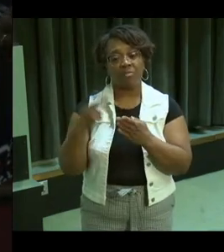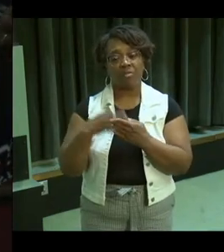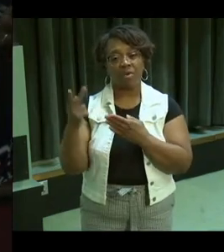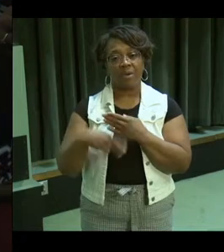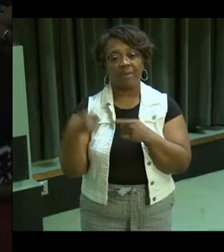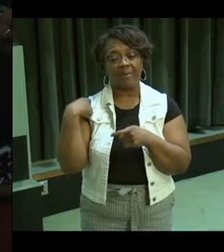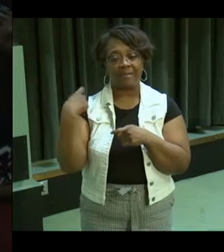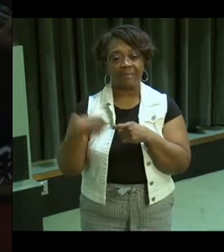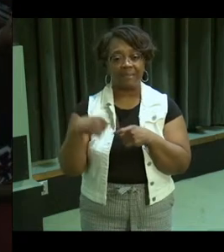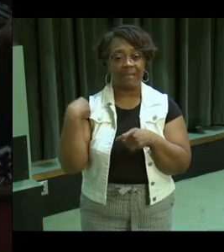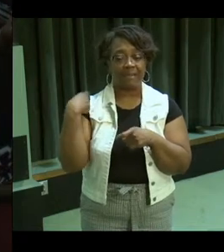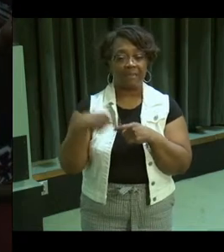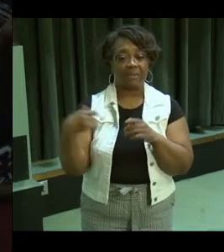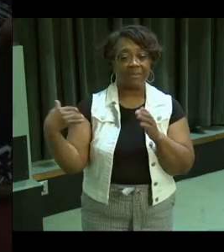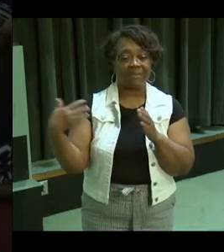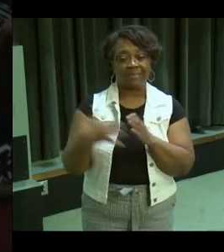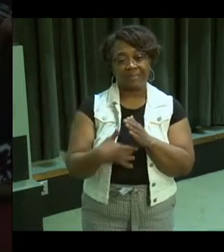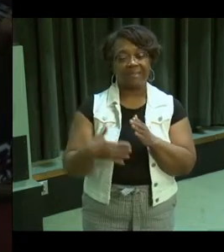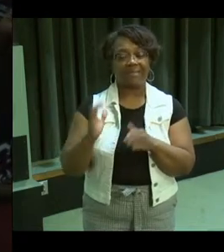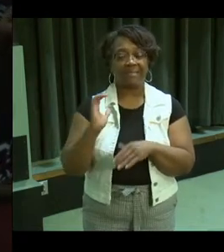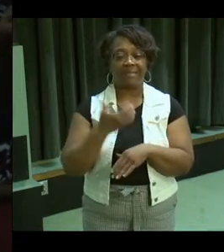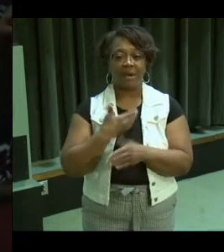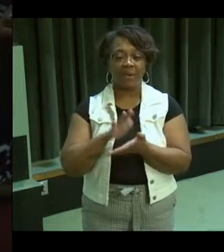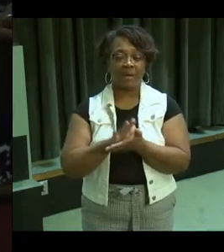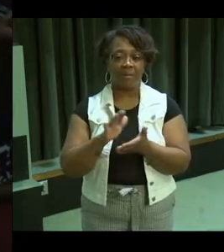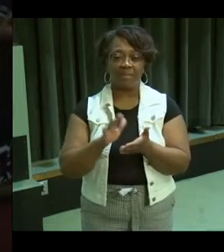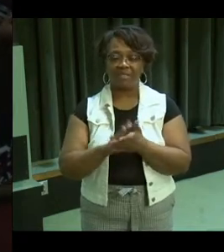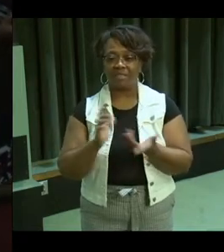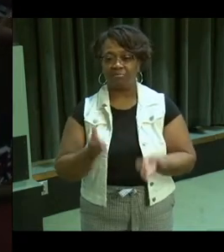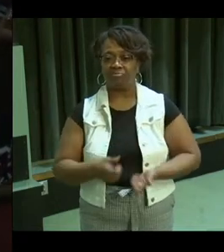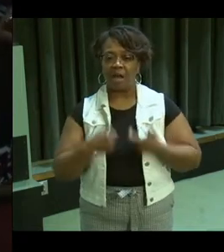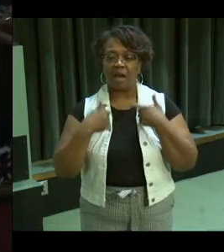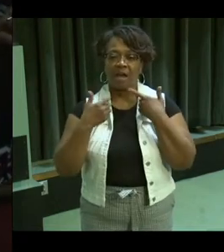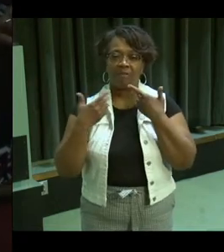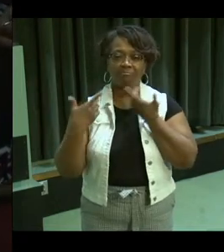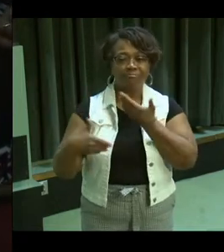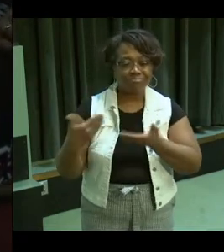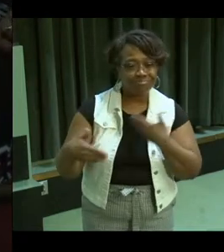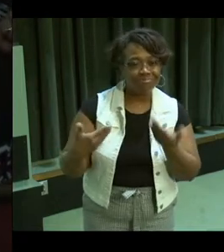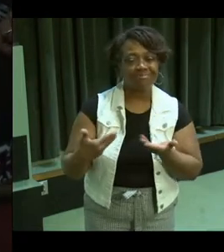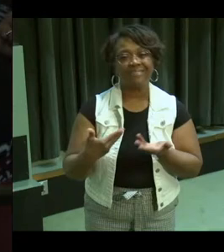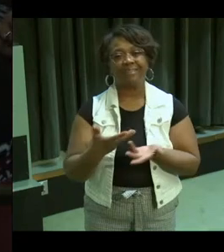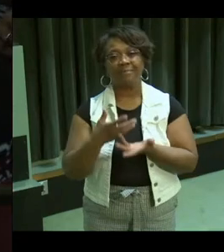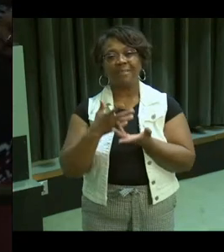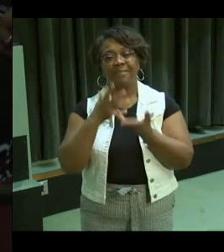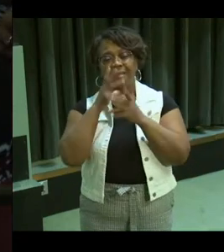the program in Latina Latino Studies on our campus, which is